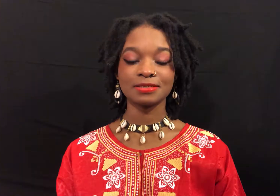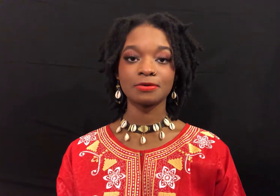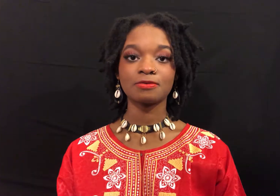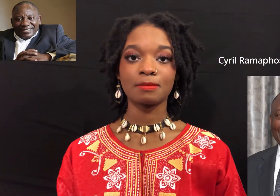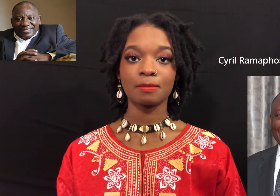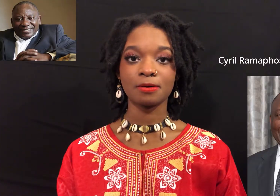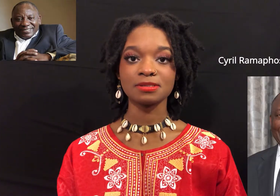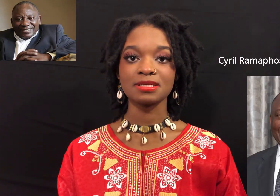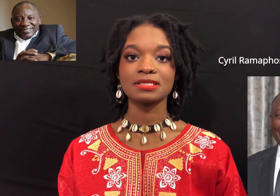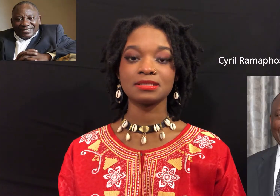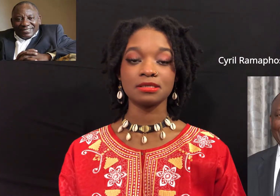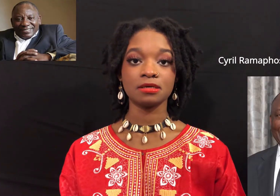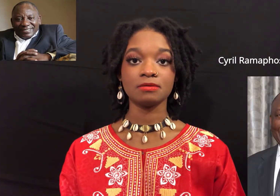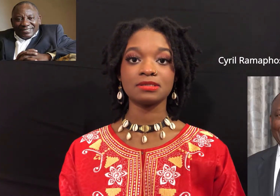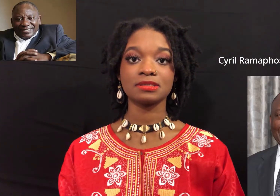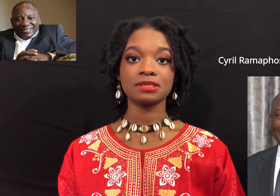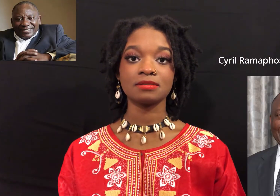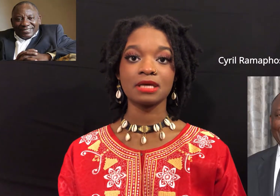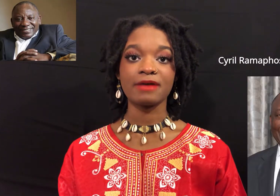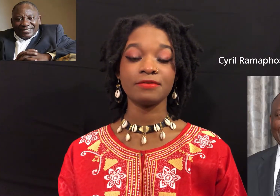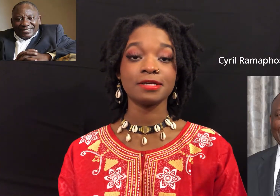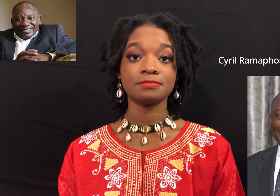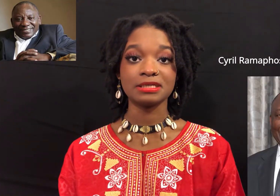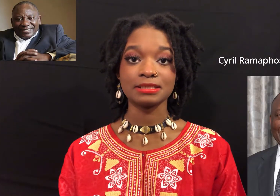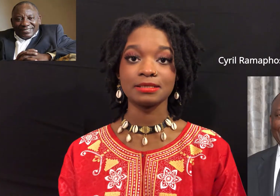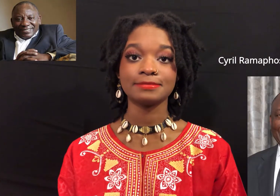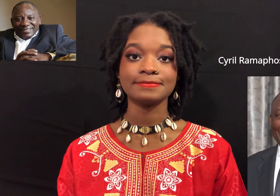Cyril Ramaphosa is the current South African president.